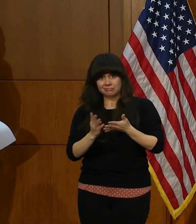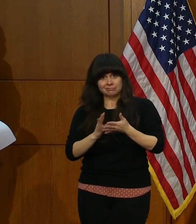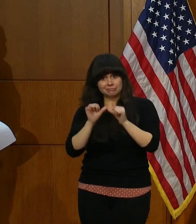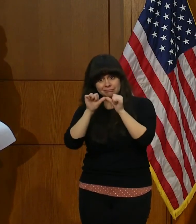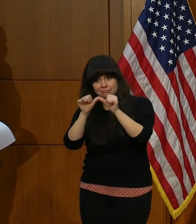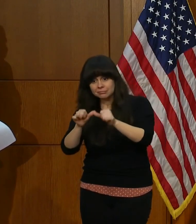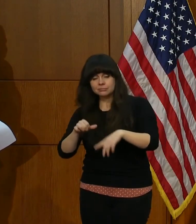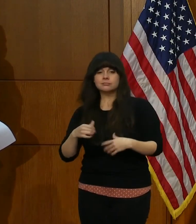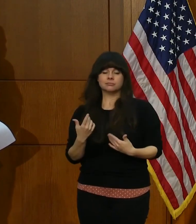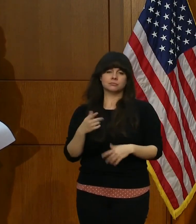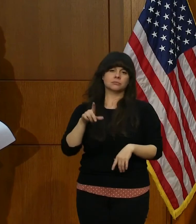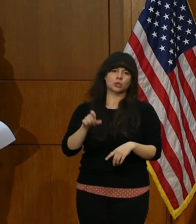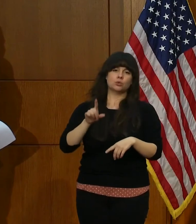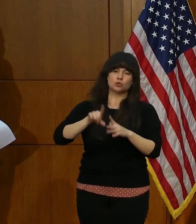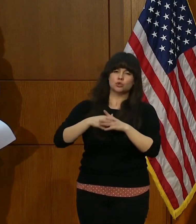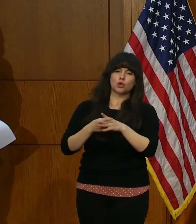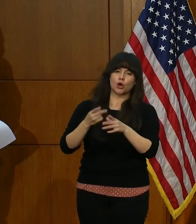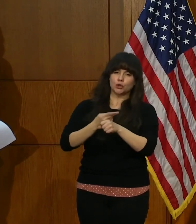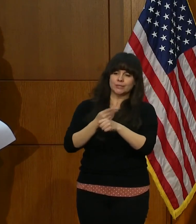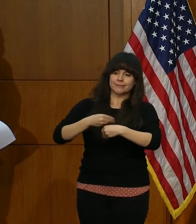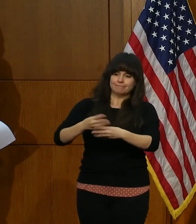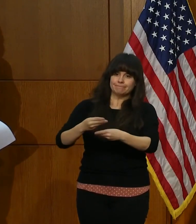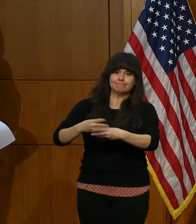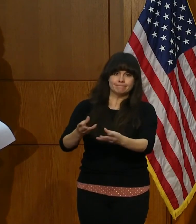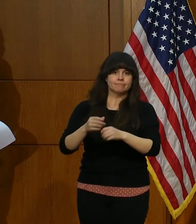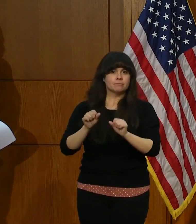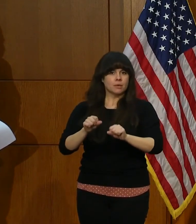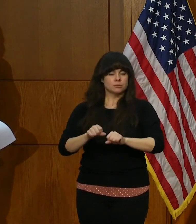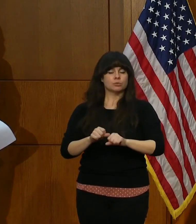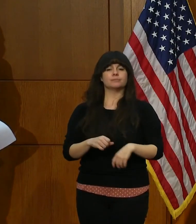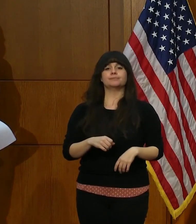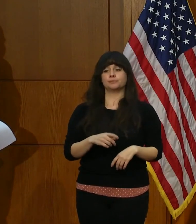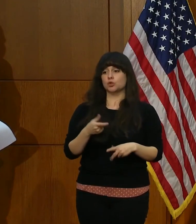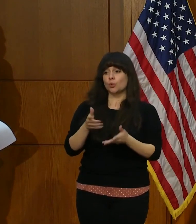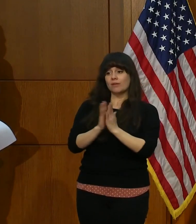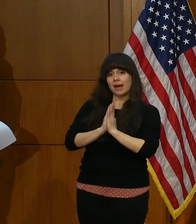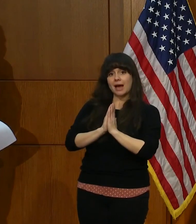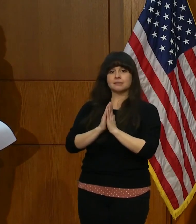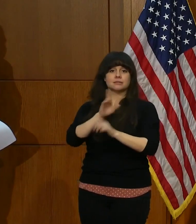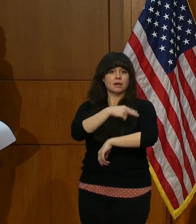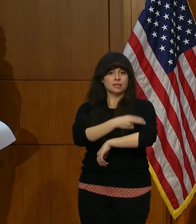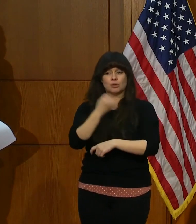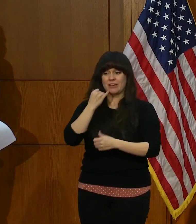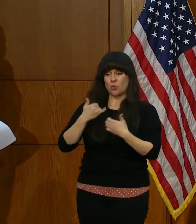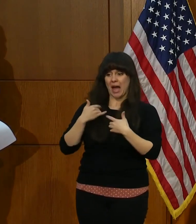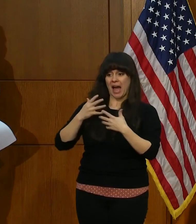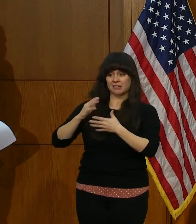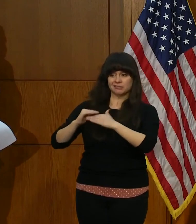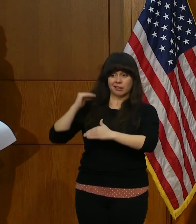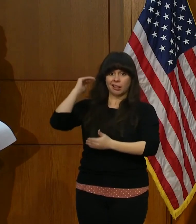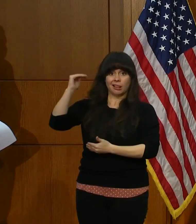IS ESPECIALLY IF THEY WON'T NEED IT FOR SEVERAL WEEKS. SO MY TEAM AND I HAVE BEEN WORKING